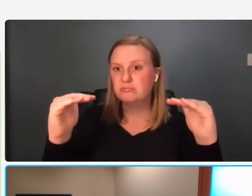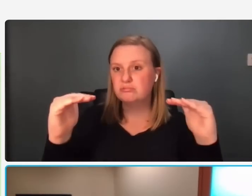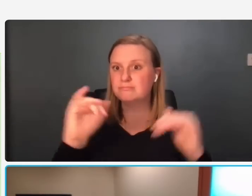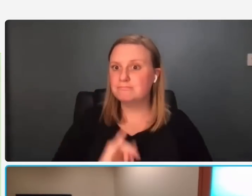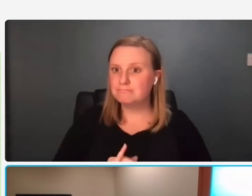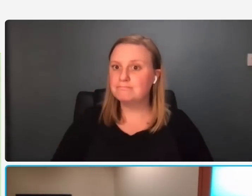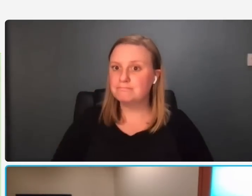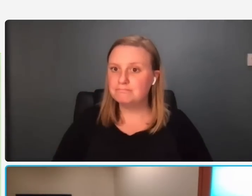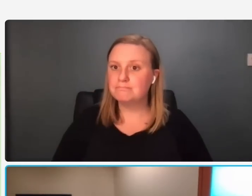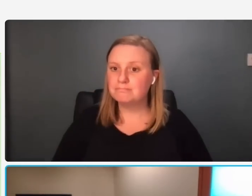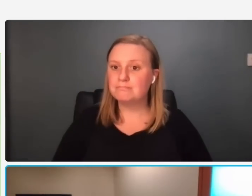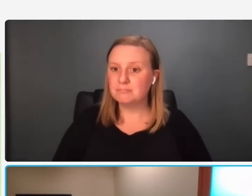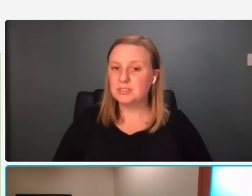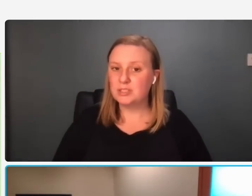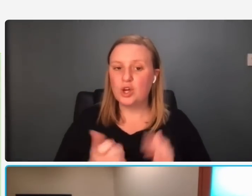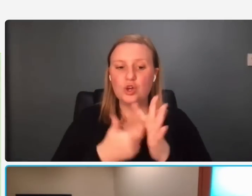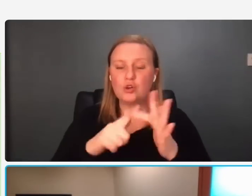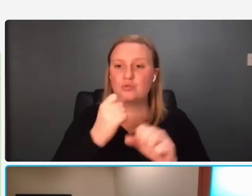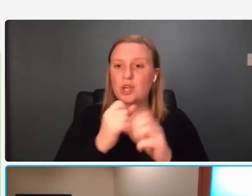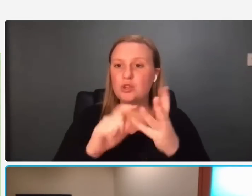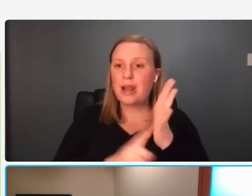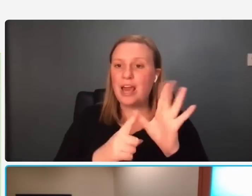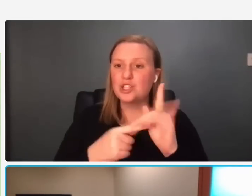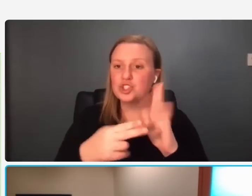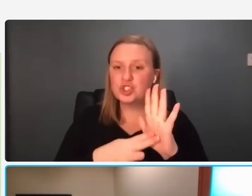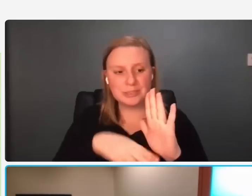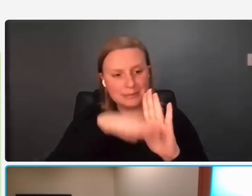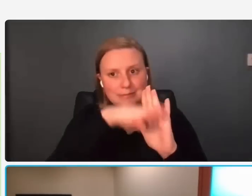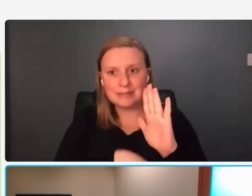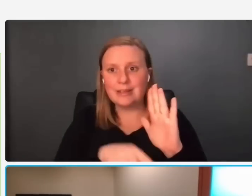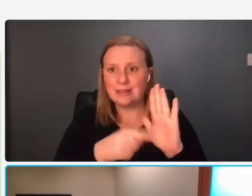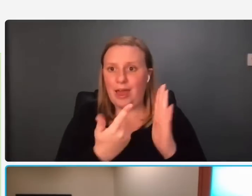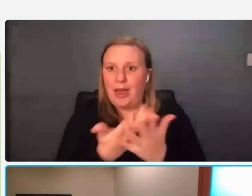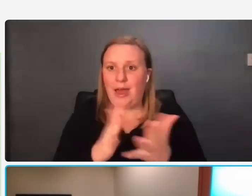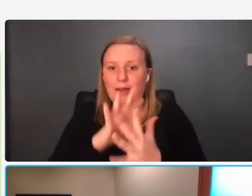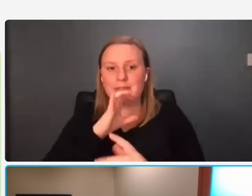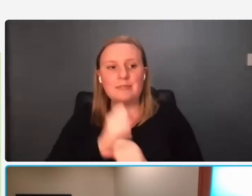the main mechanisms Governments use to protect the health and safety of the community and in this